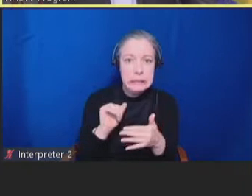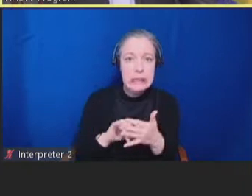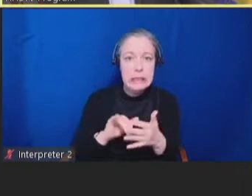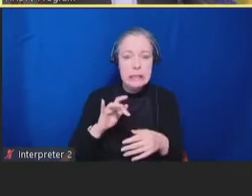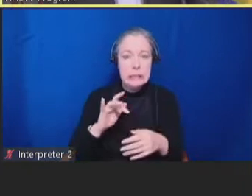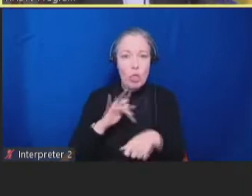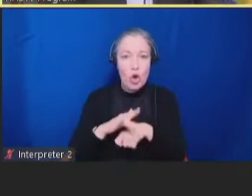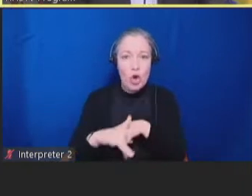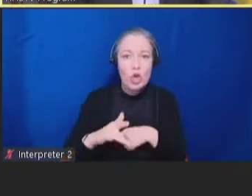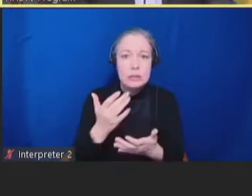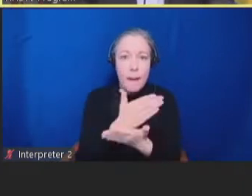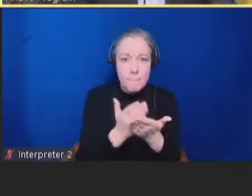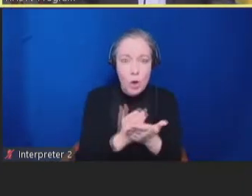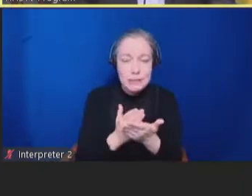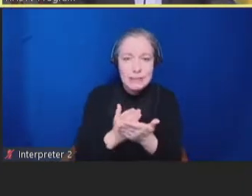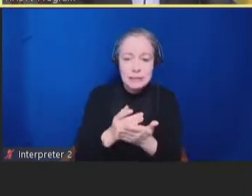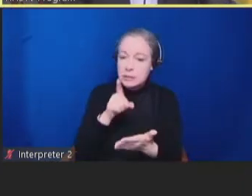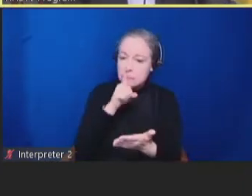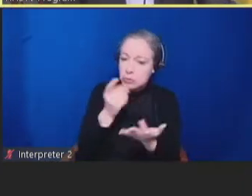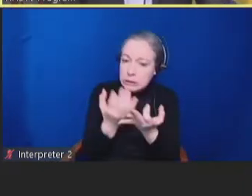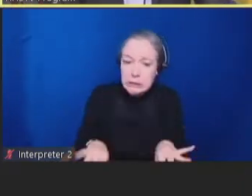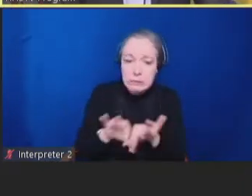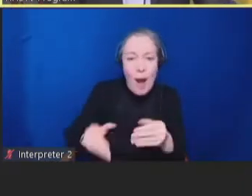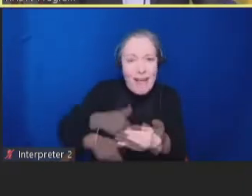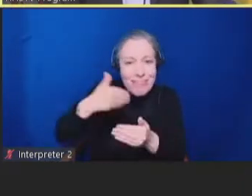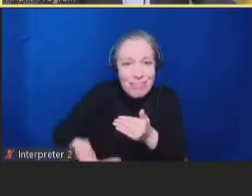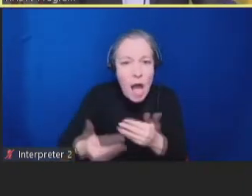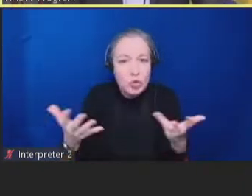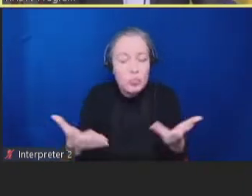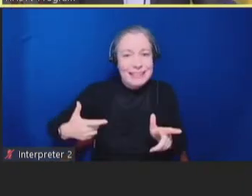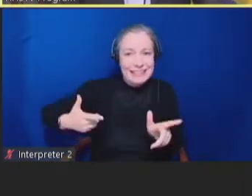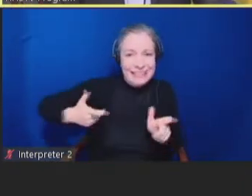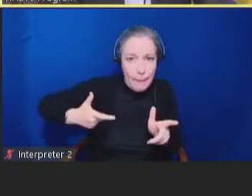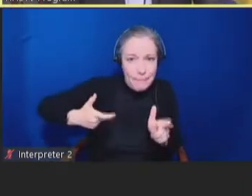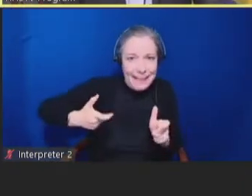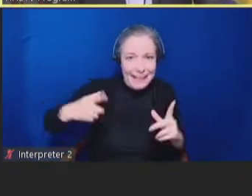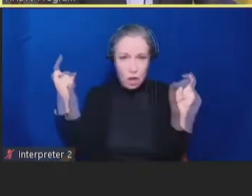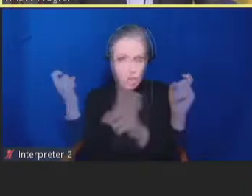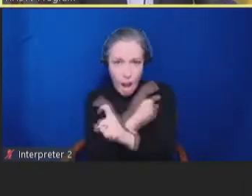It's also being able to adapt to the speed and the pace and the complexity of the vaccines to come